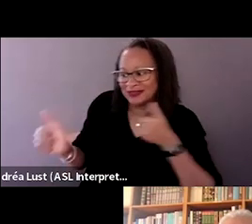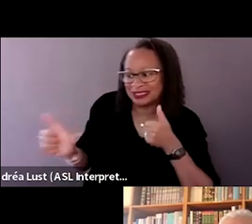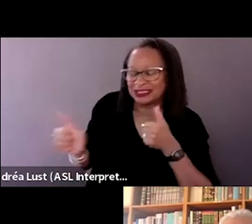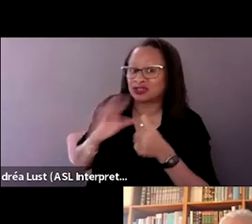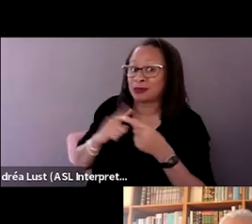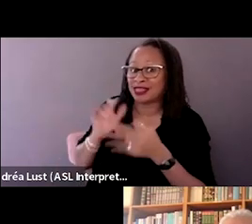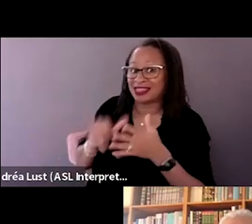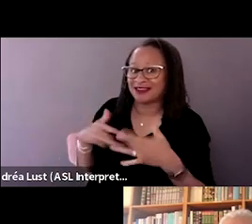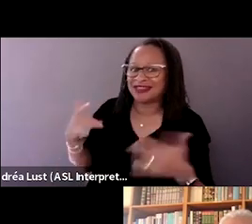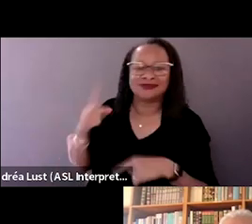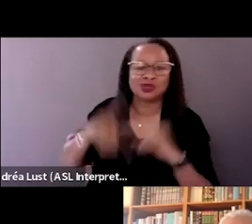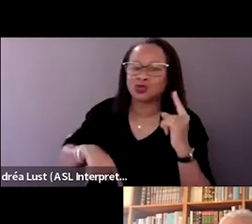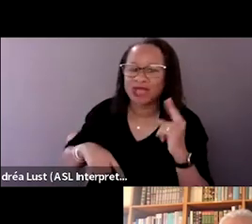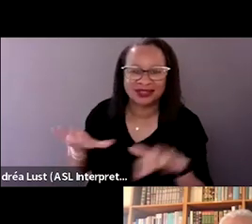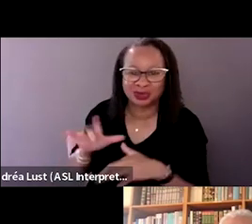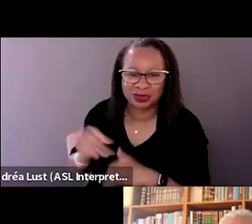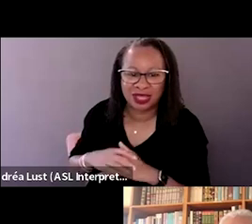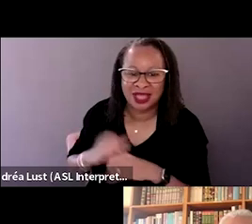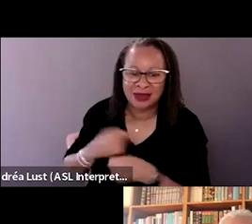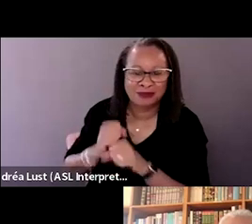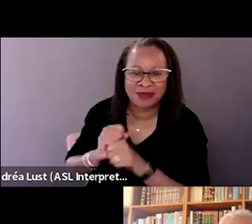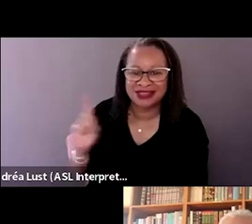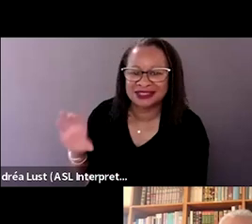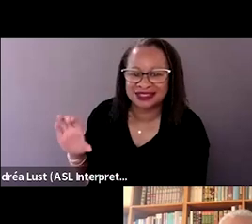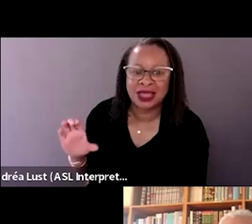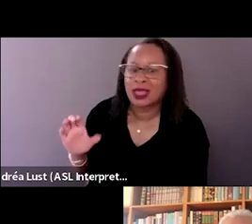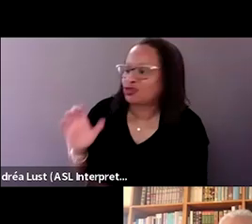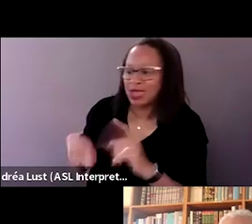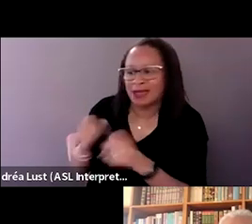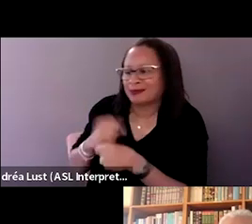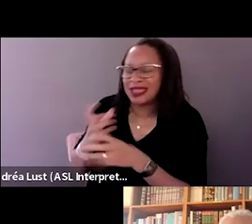you cannot make an important documentary alternative.